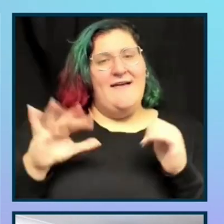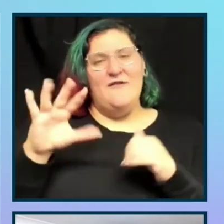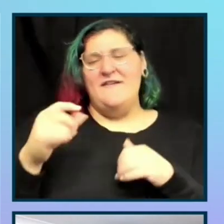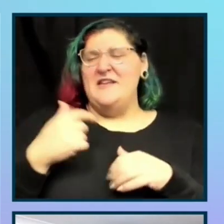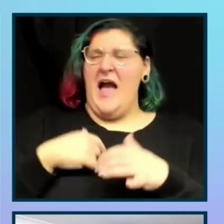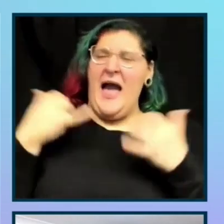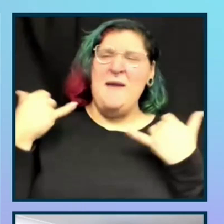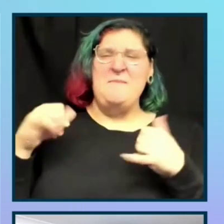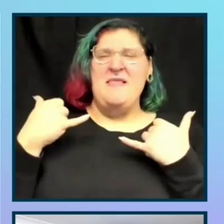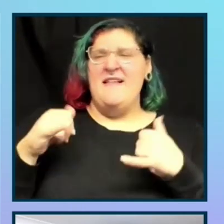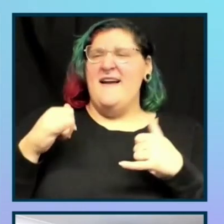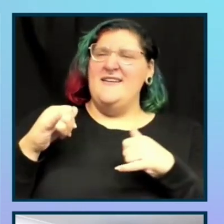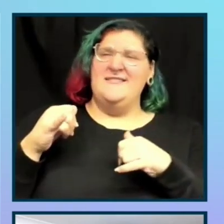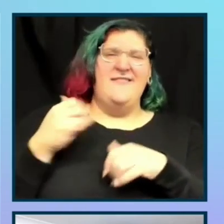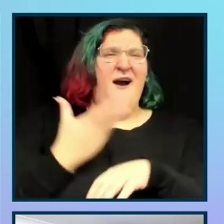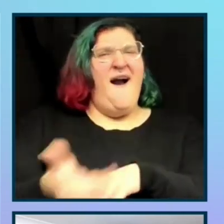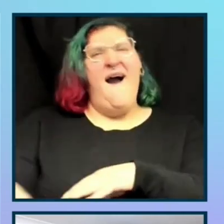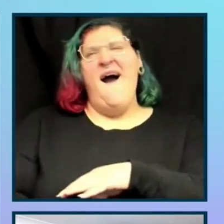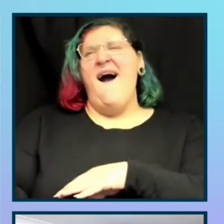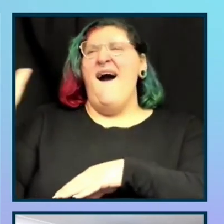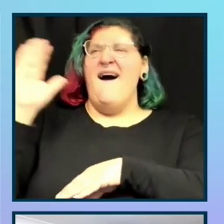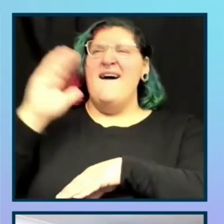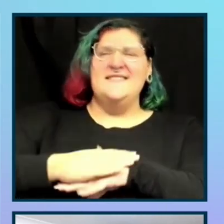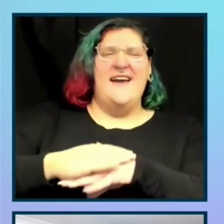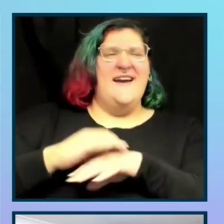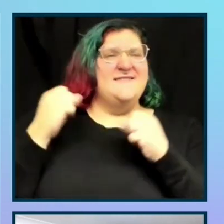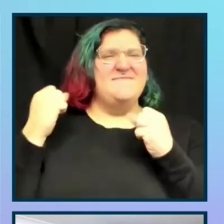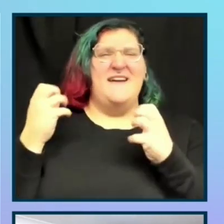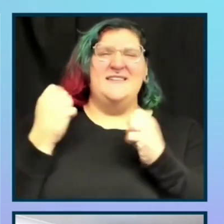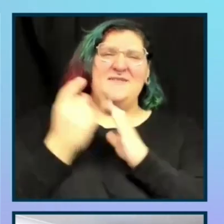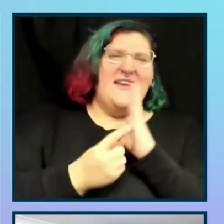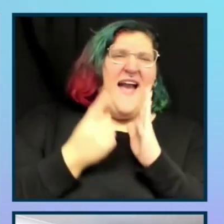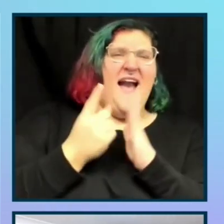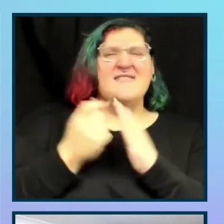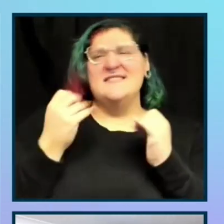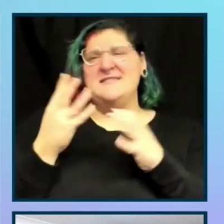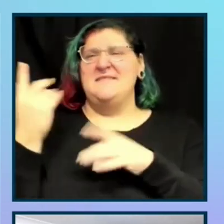of sort of grinding and leveling up and finding crews